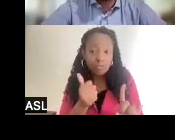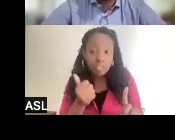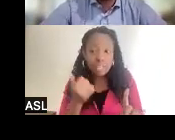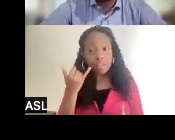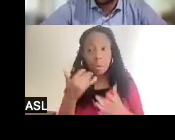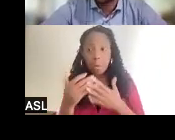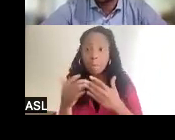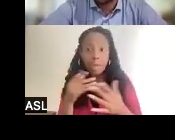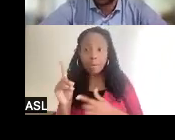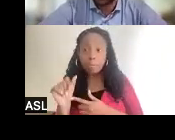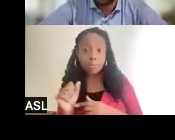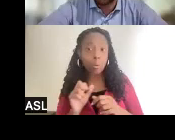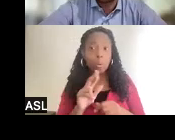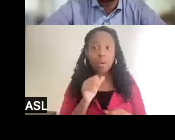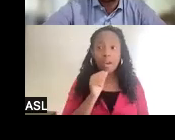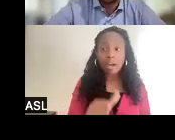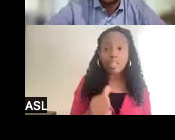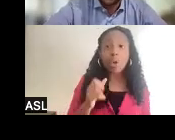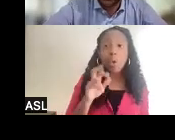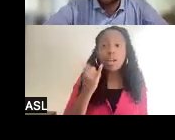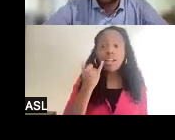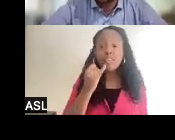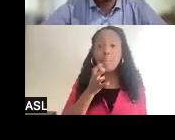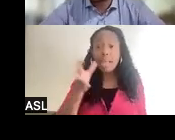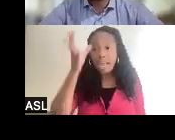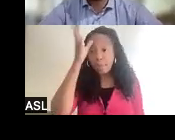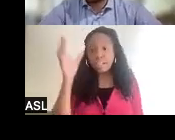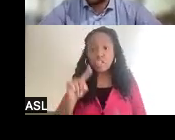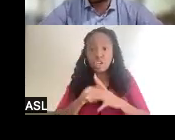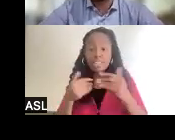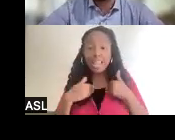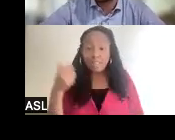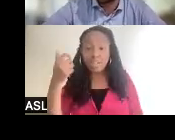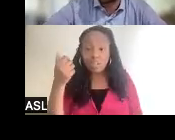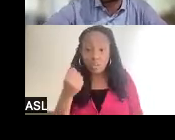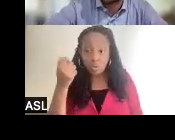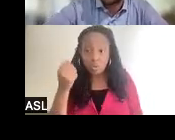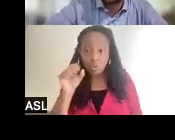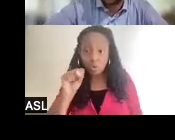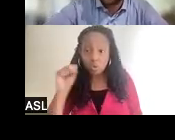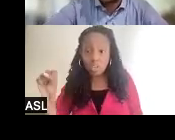when a parent goes on Social Security they will get to their other social security disability